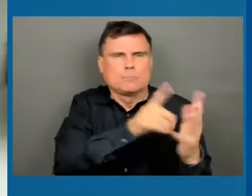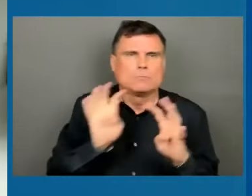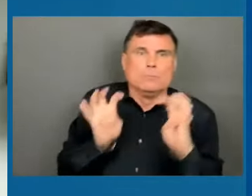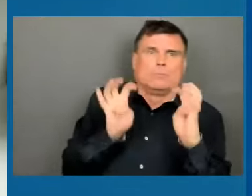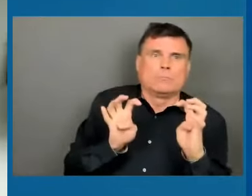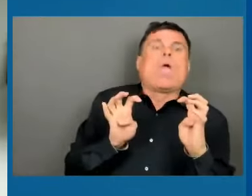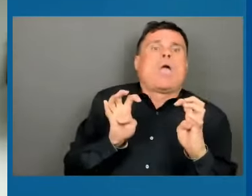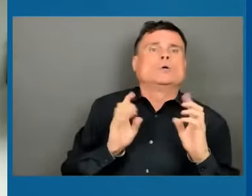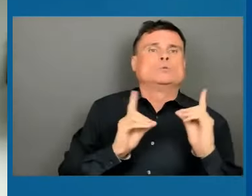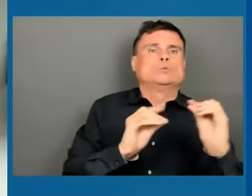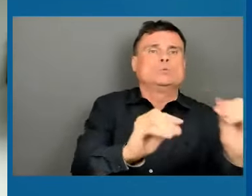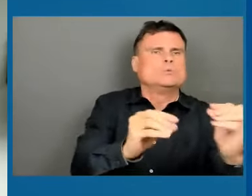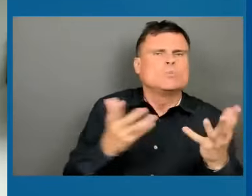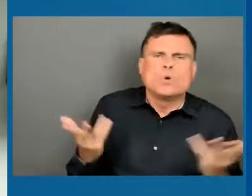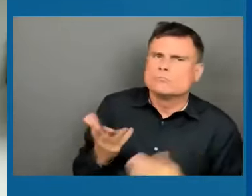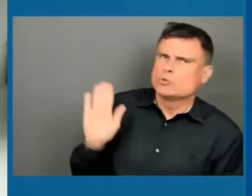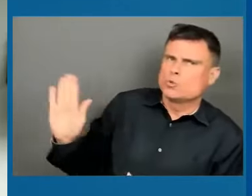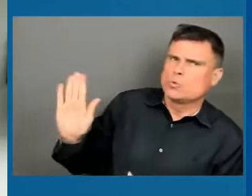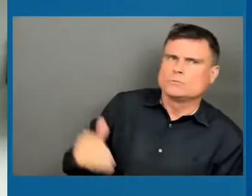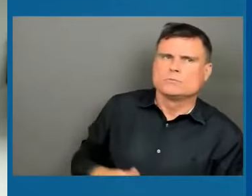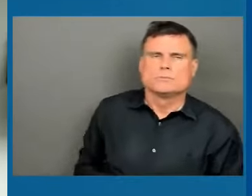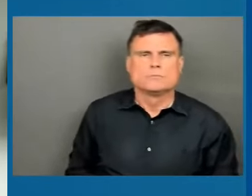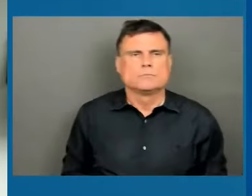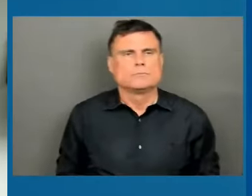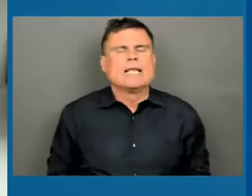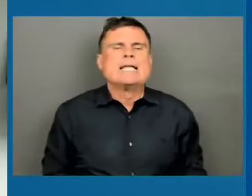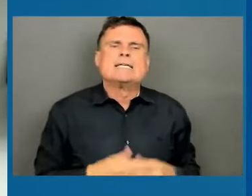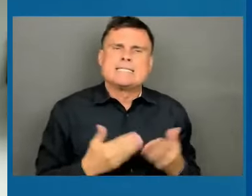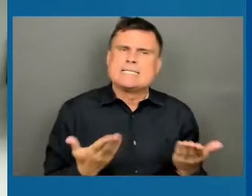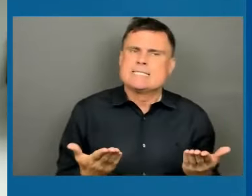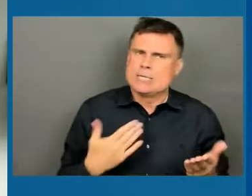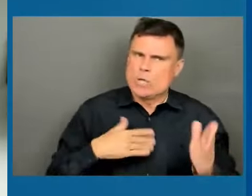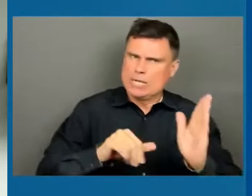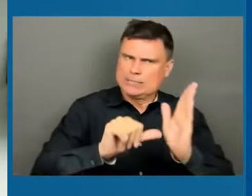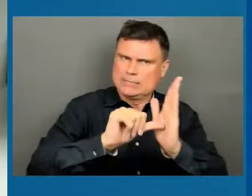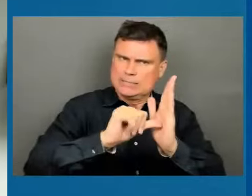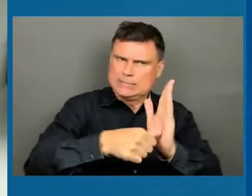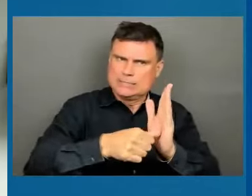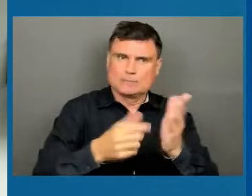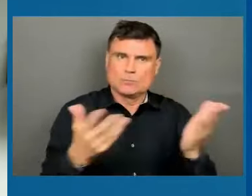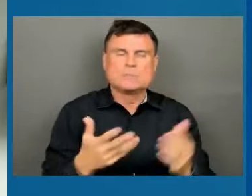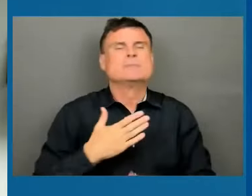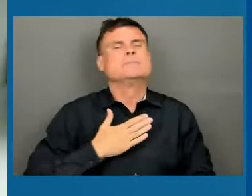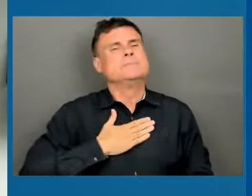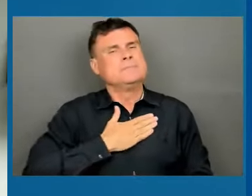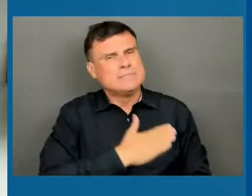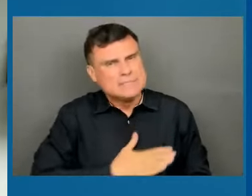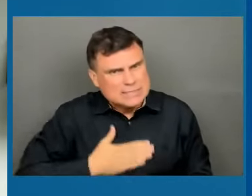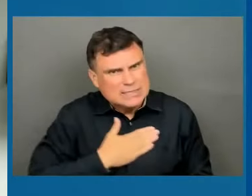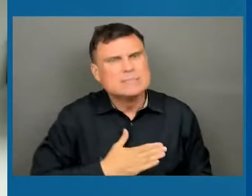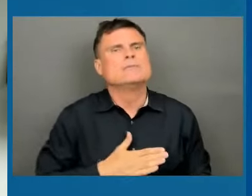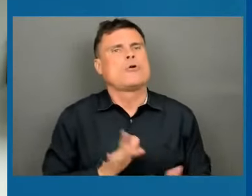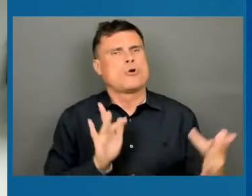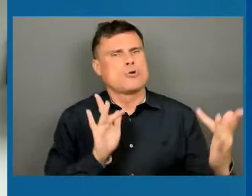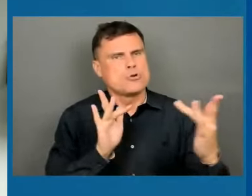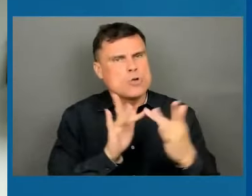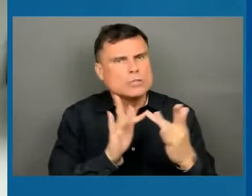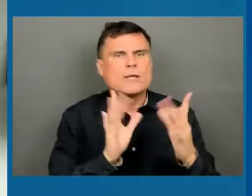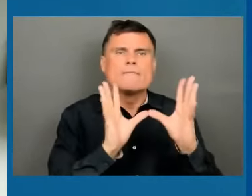reaching out to friends and family that might be able to support you if you do get evacuated. And just to explain